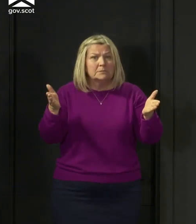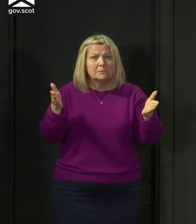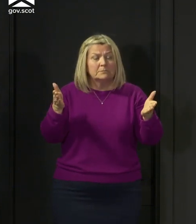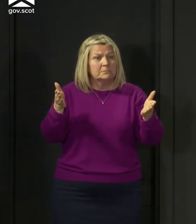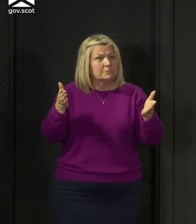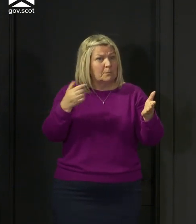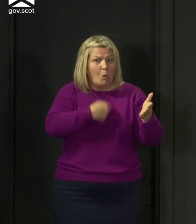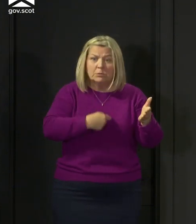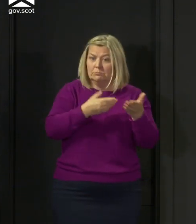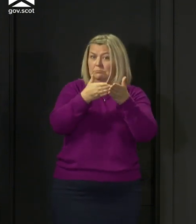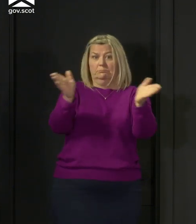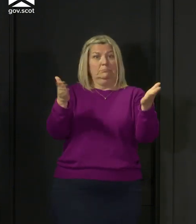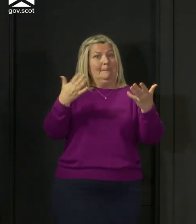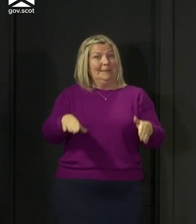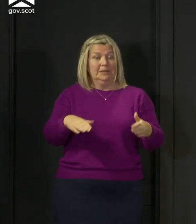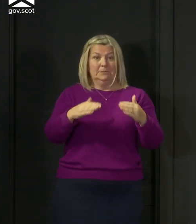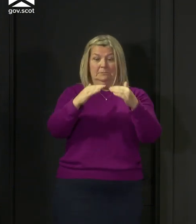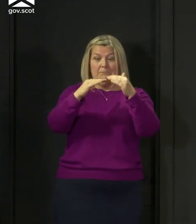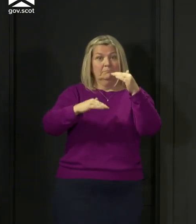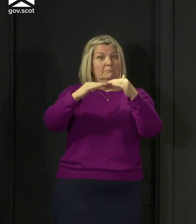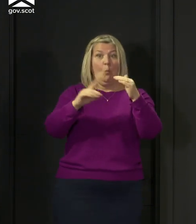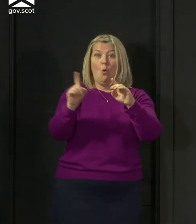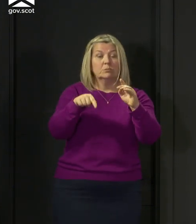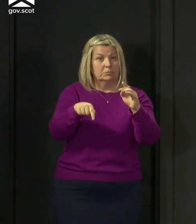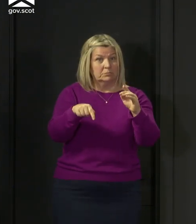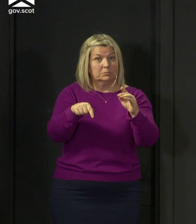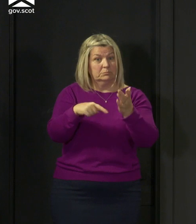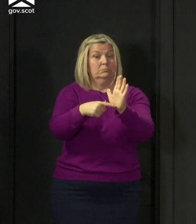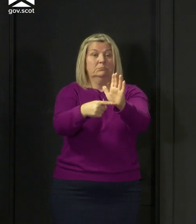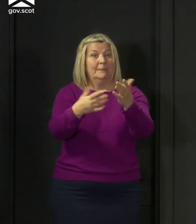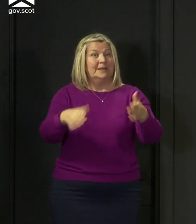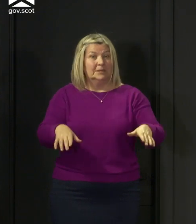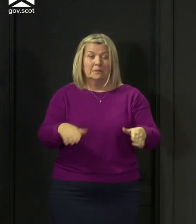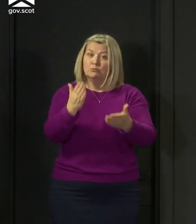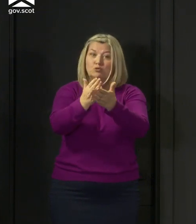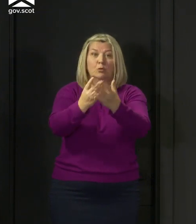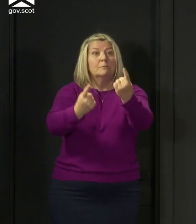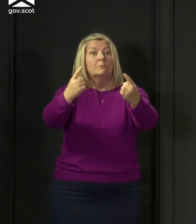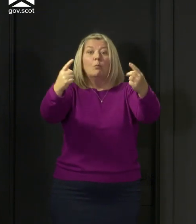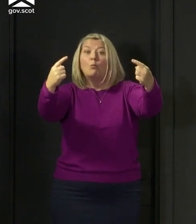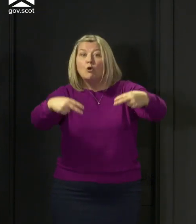about, and we will continue to be, and I think people watching at home would expect exactly